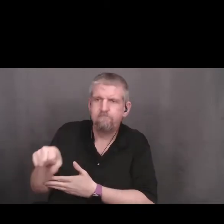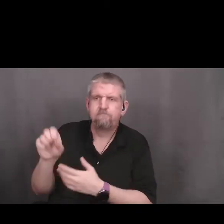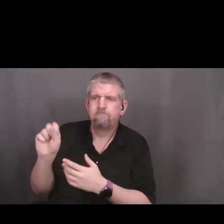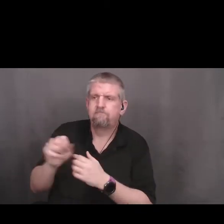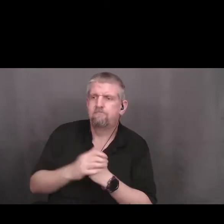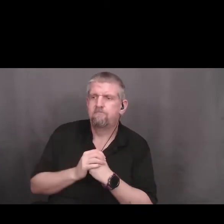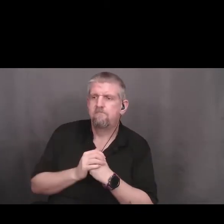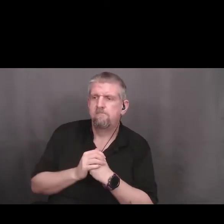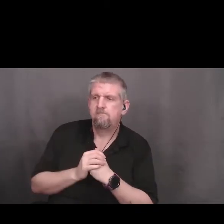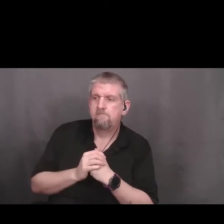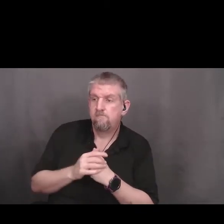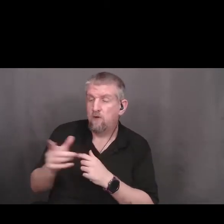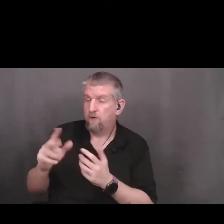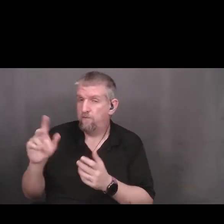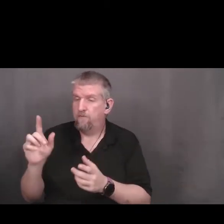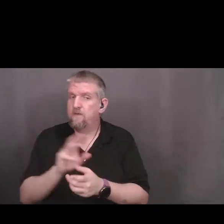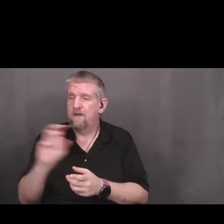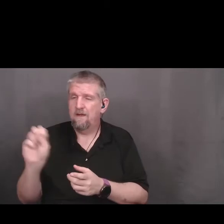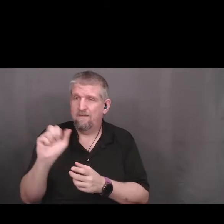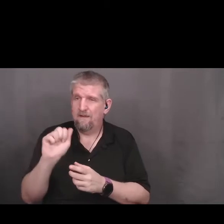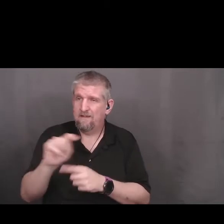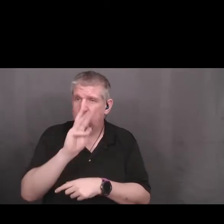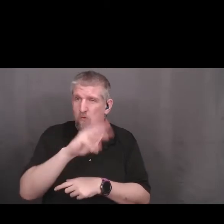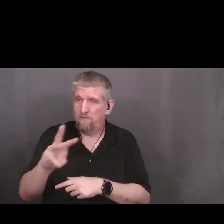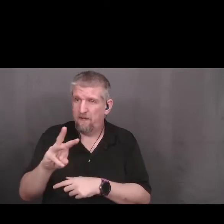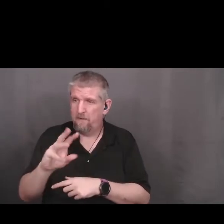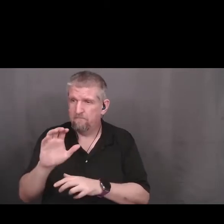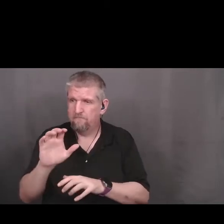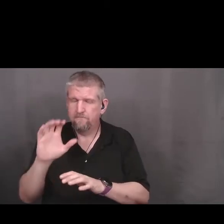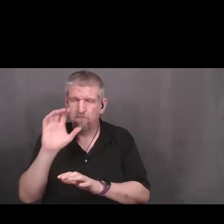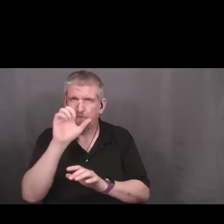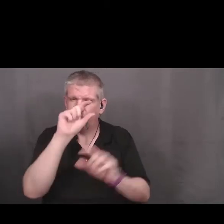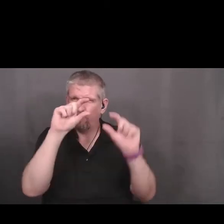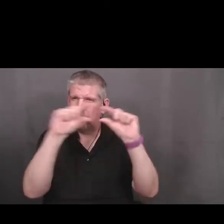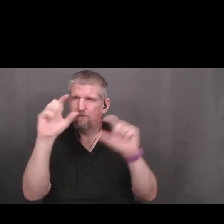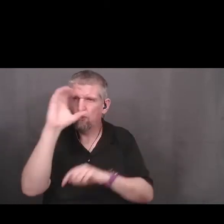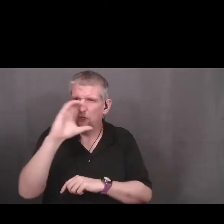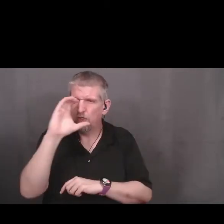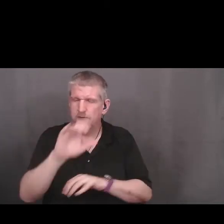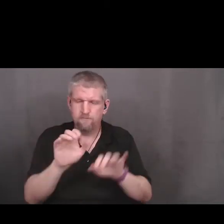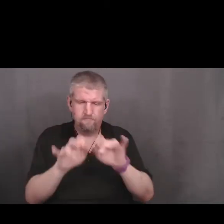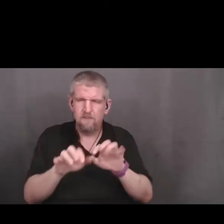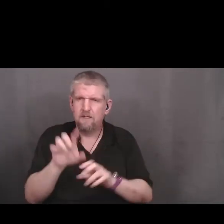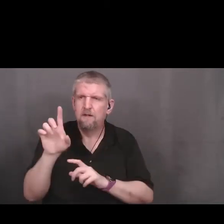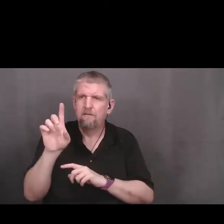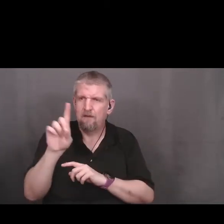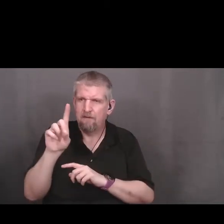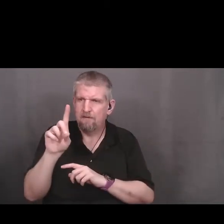So, you would go go to their website, on their search bar, you can search disability accommodation